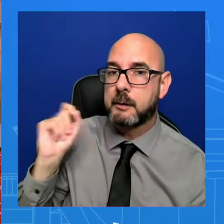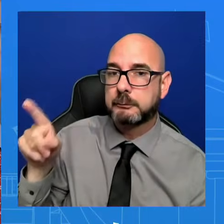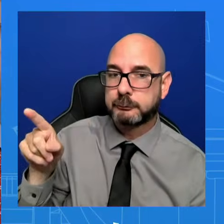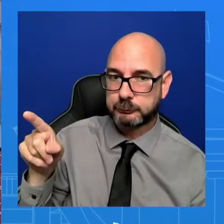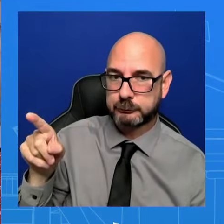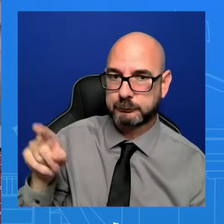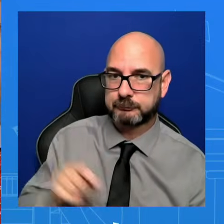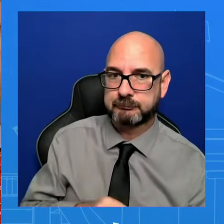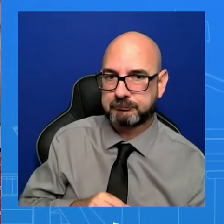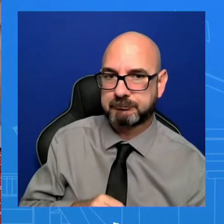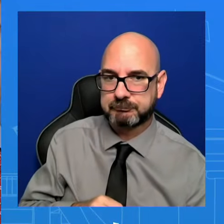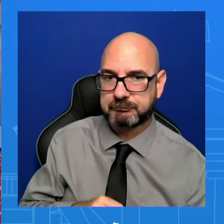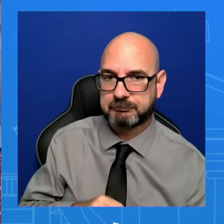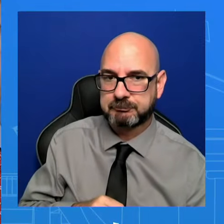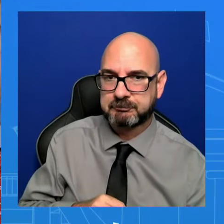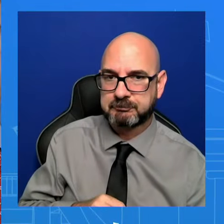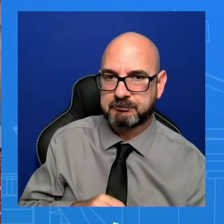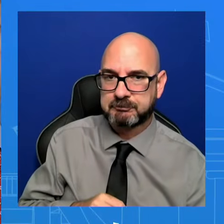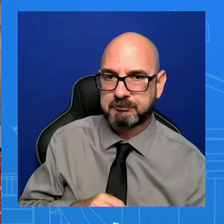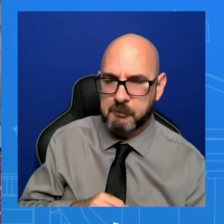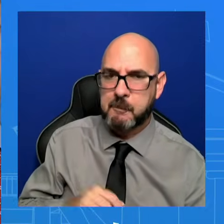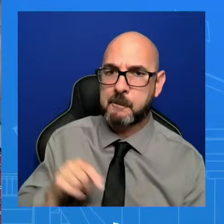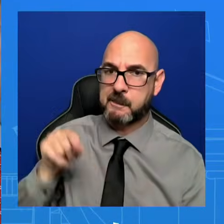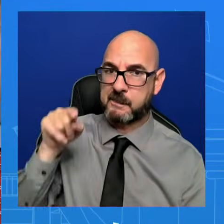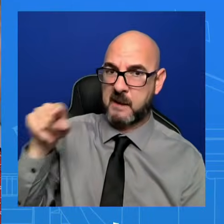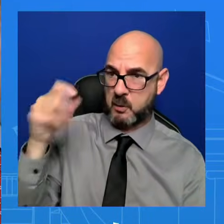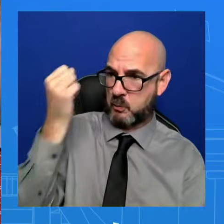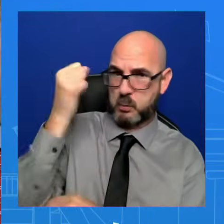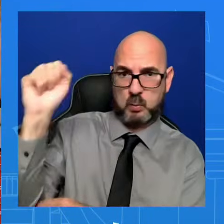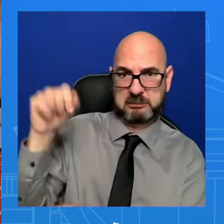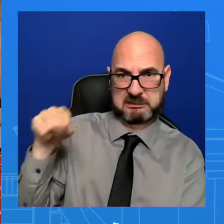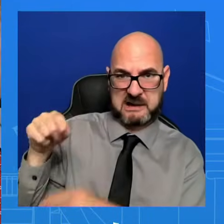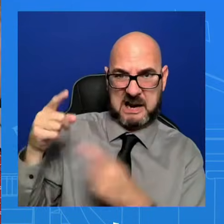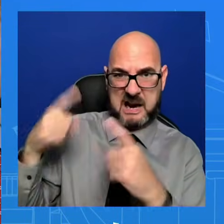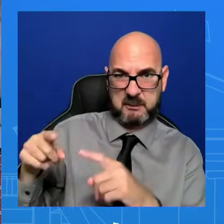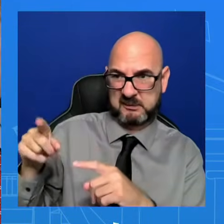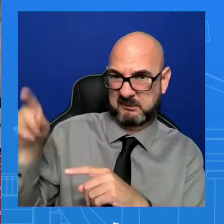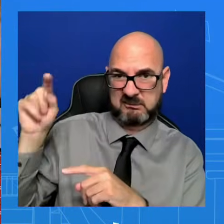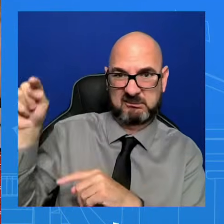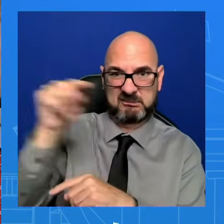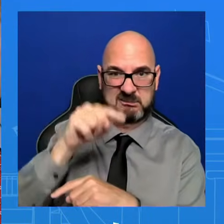These protests that have been going on on college campuses, we're hearing that some of them are starting to wane a little bit.